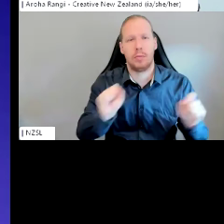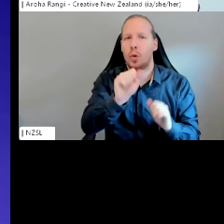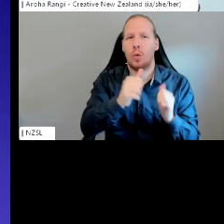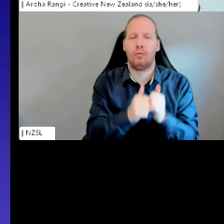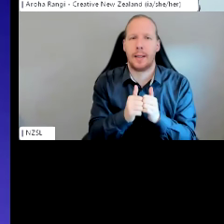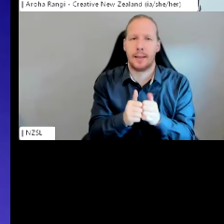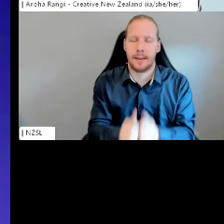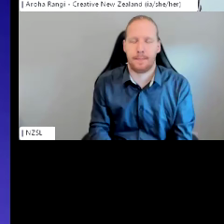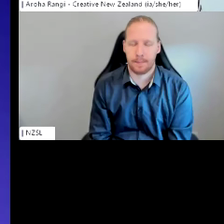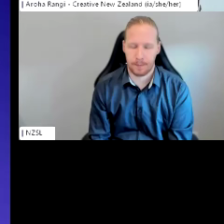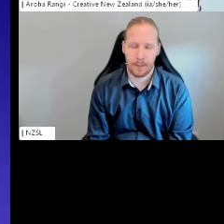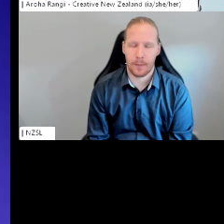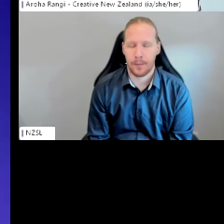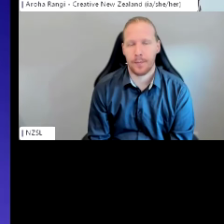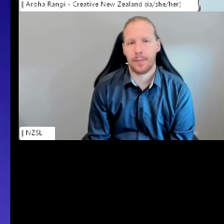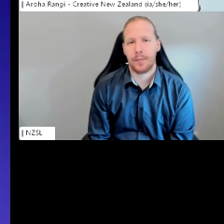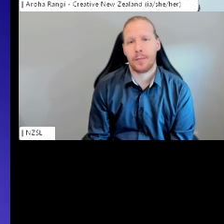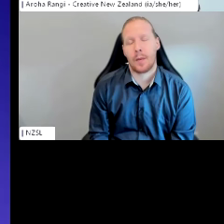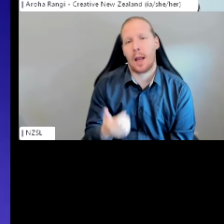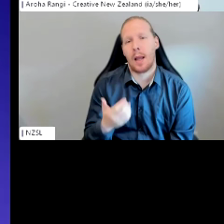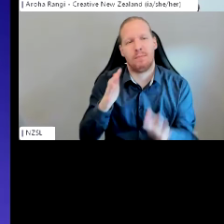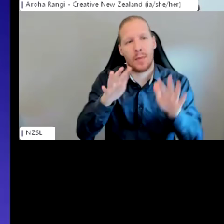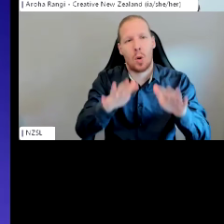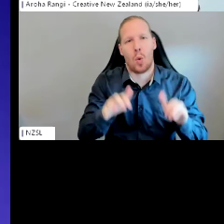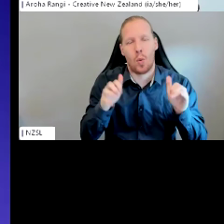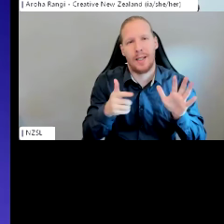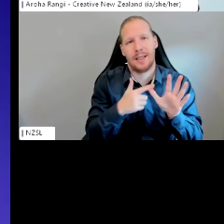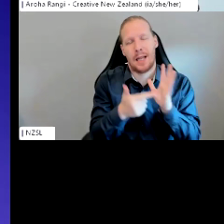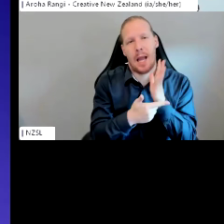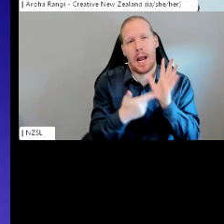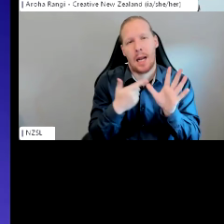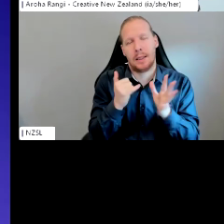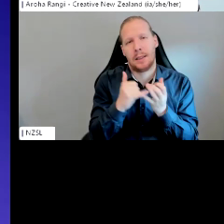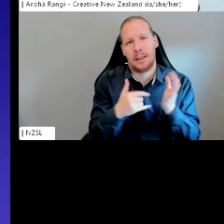Audience Atlas is a tool that helps us understand audience behaviours, motivations, and barriers